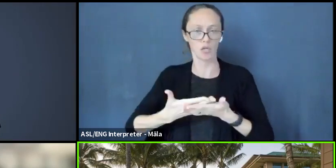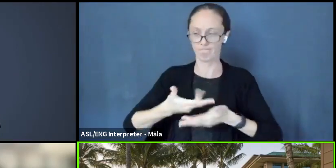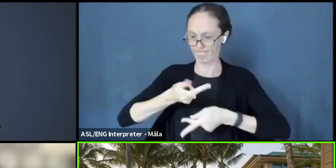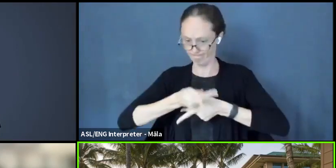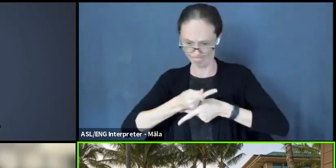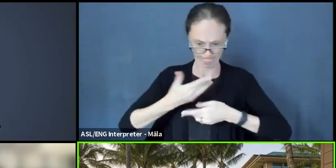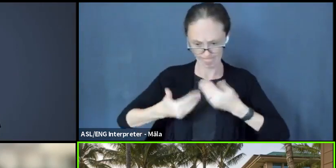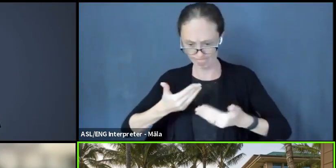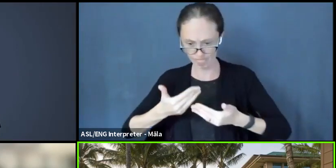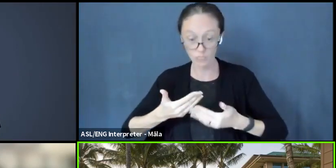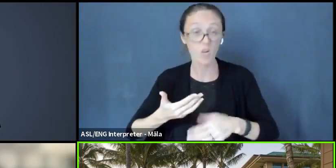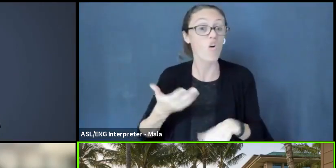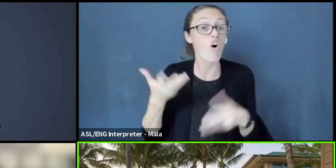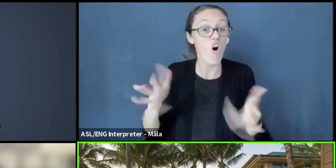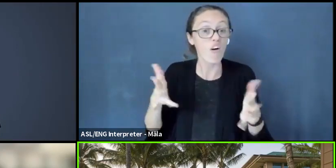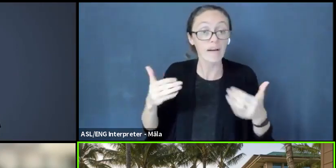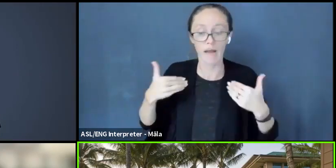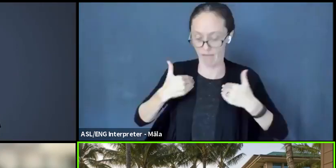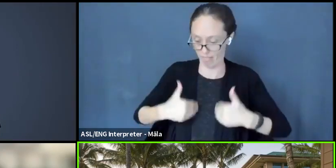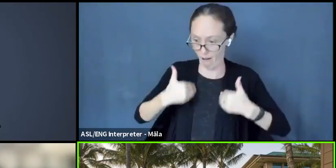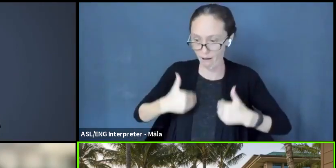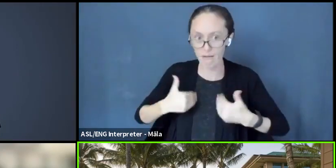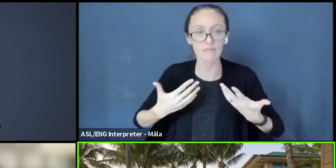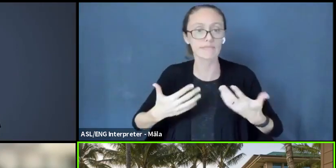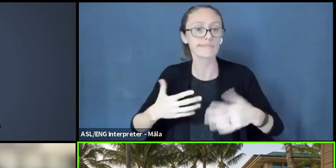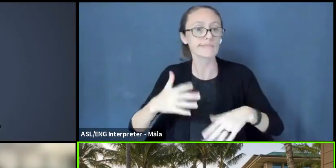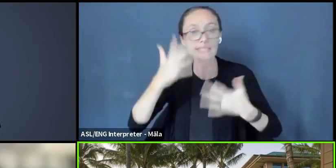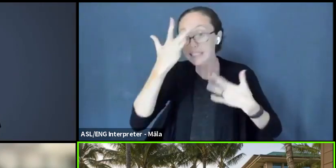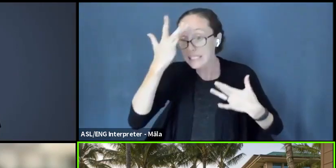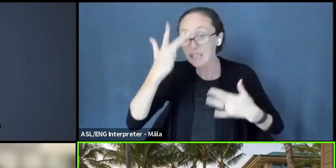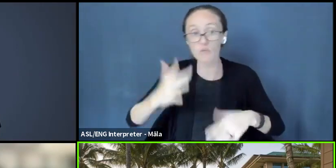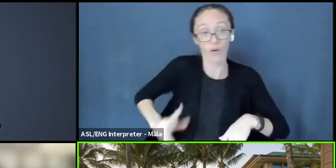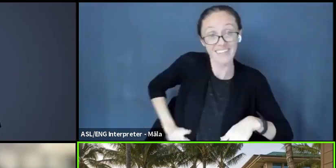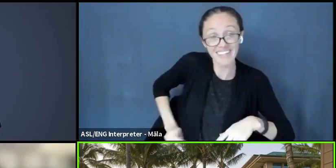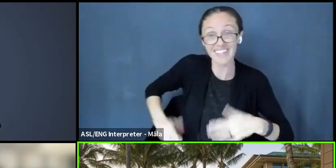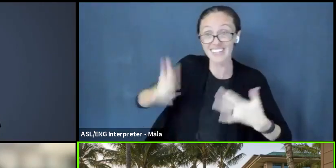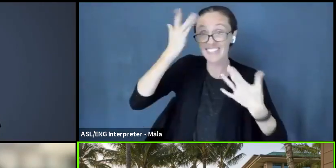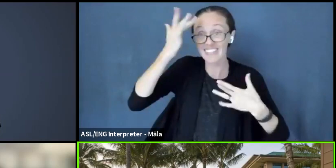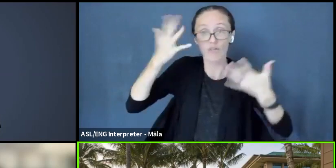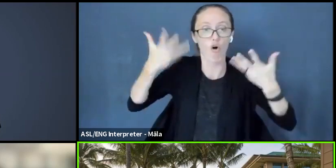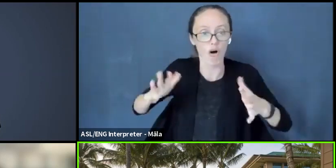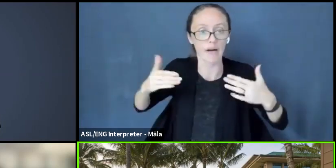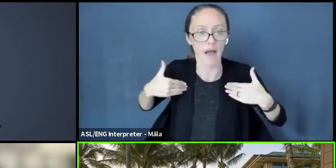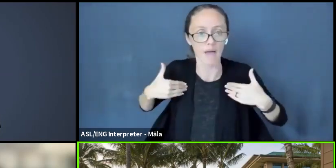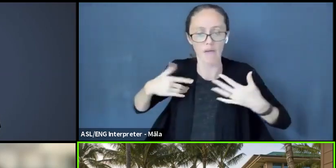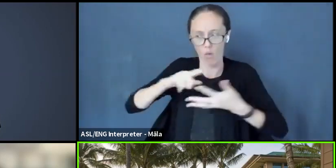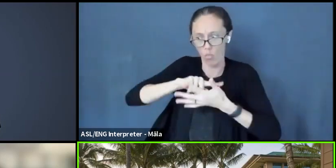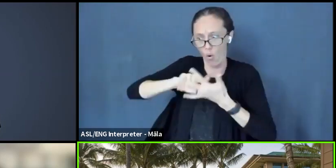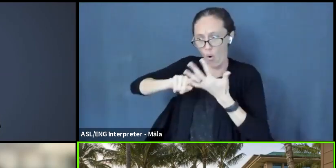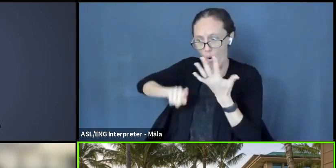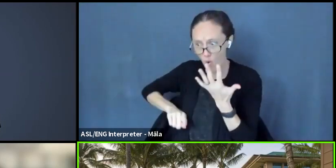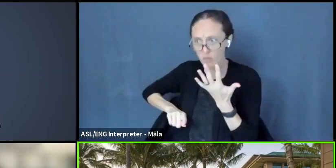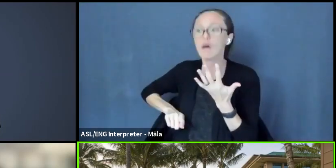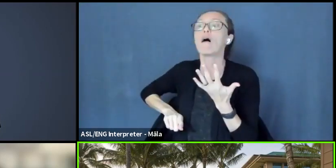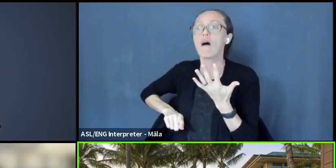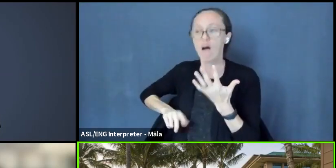lung or kidney disease, all of the underlying conditions we hear about.